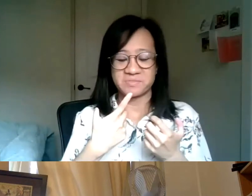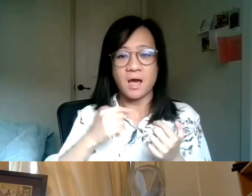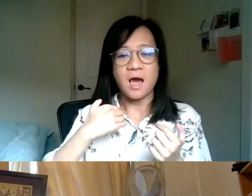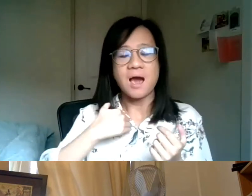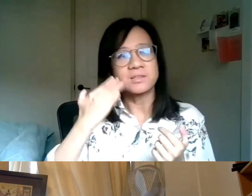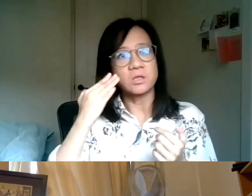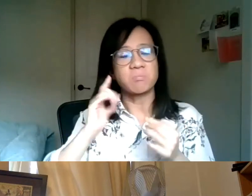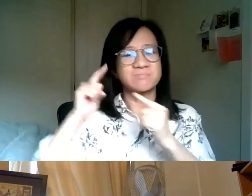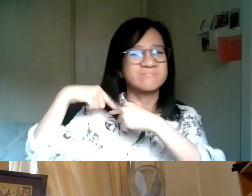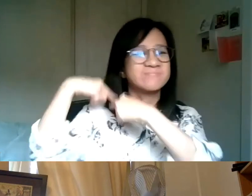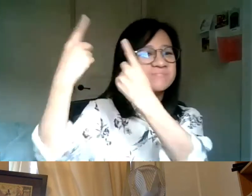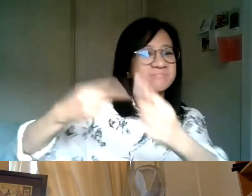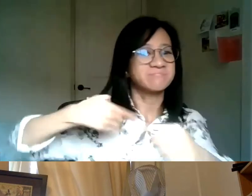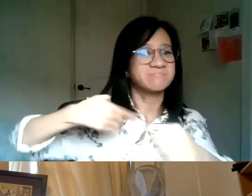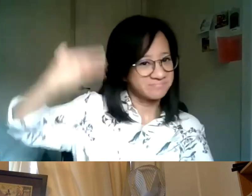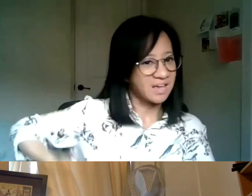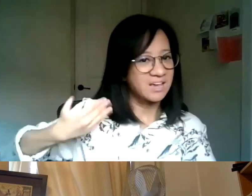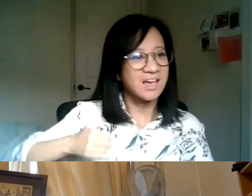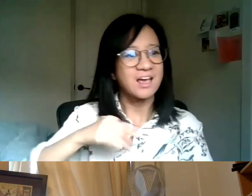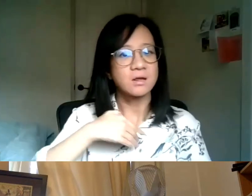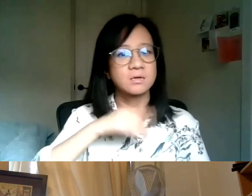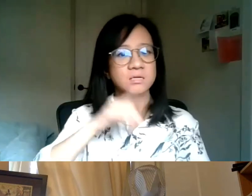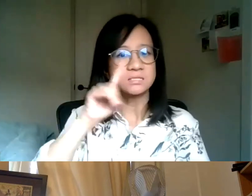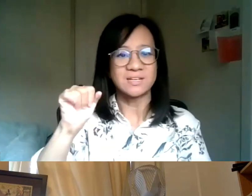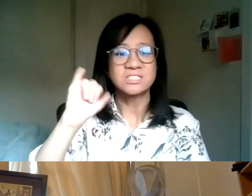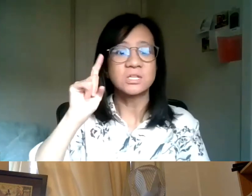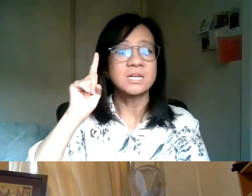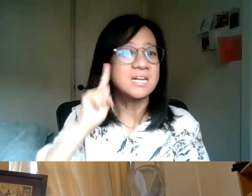It was a big challenge for me.